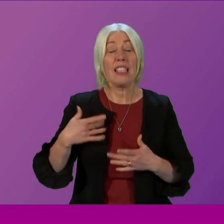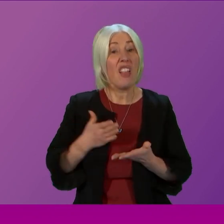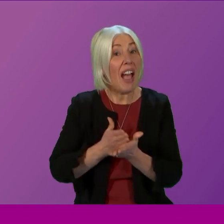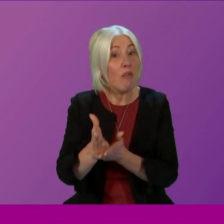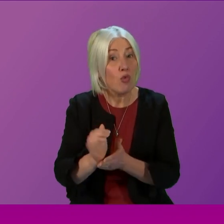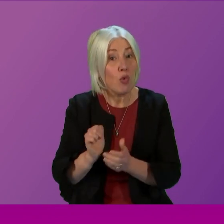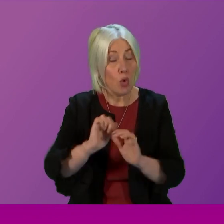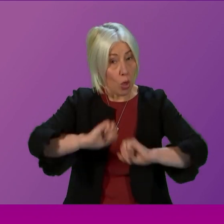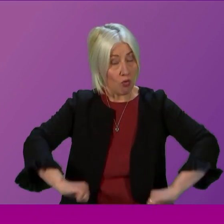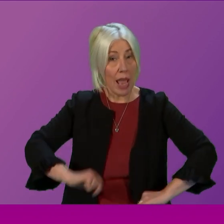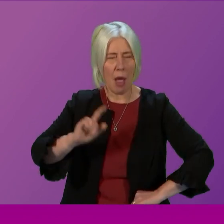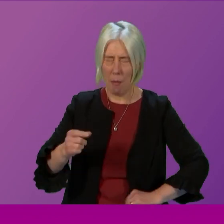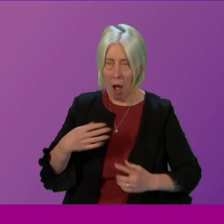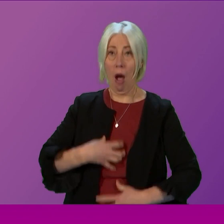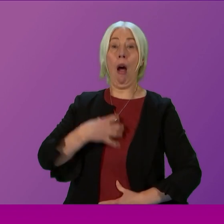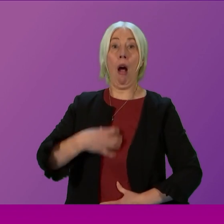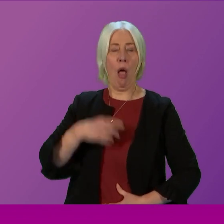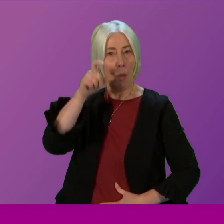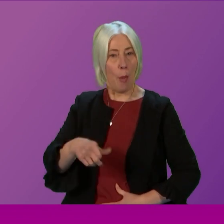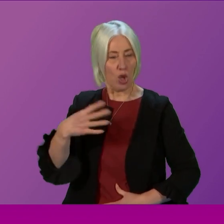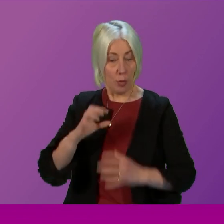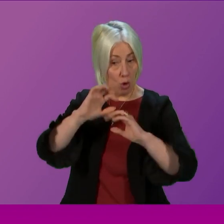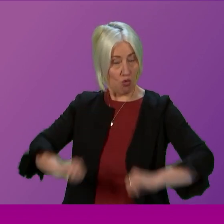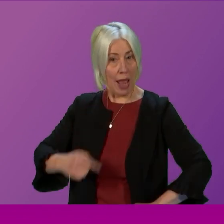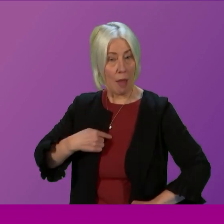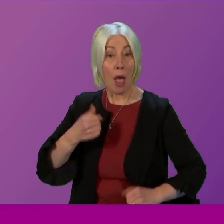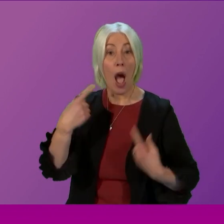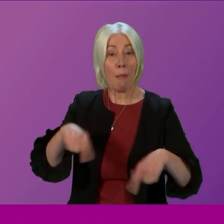to discover that the perpetrator had been allowed to transfer to another university,